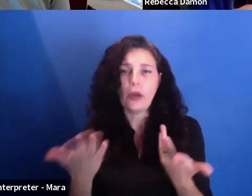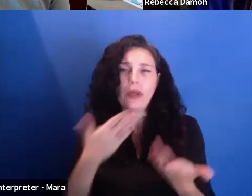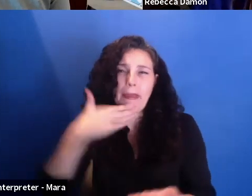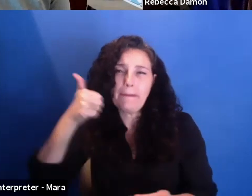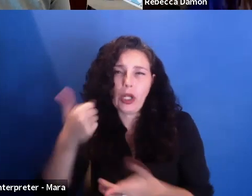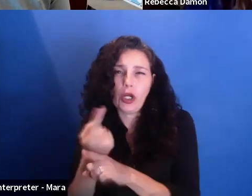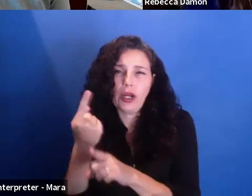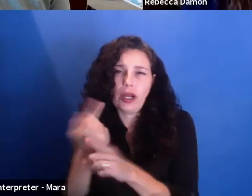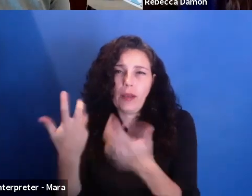Thanks, Duncan